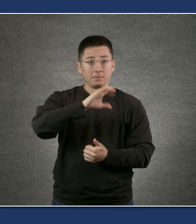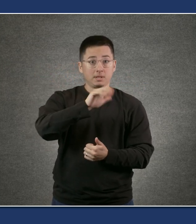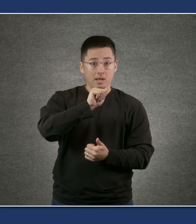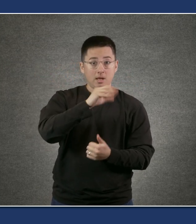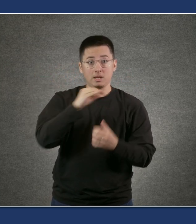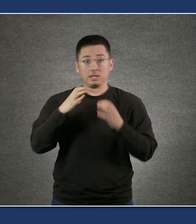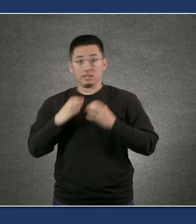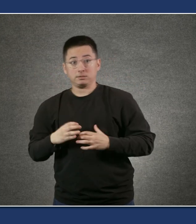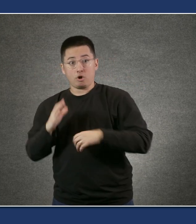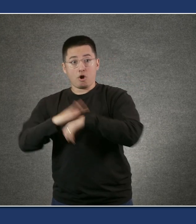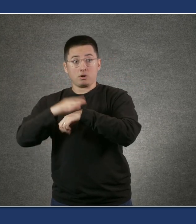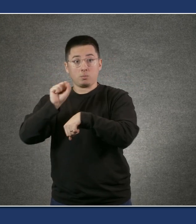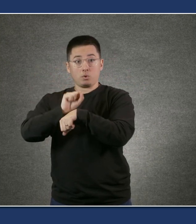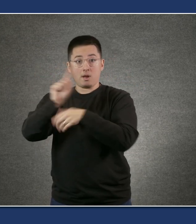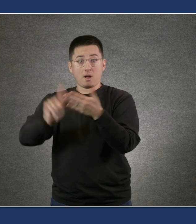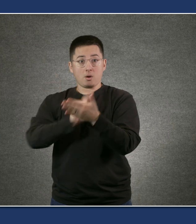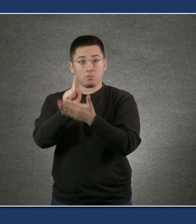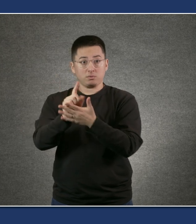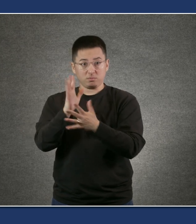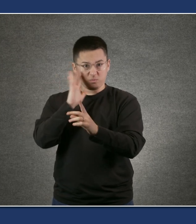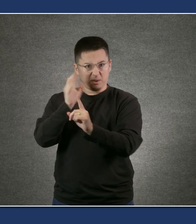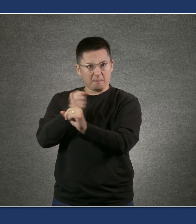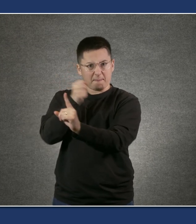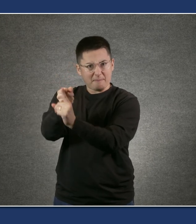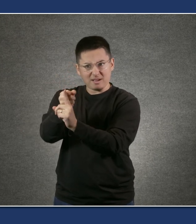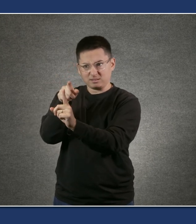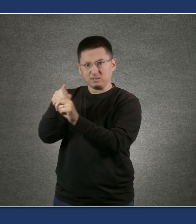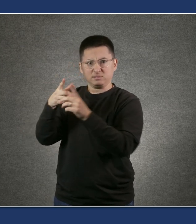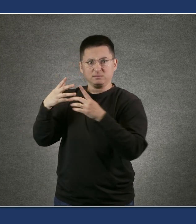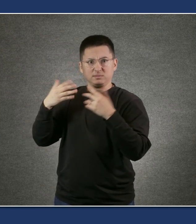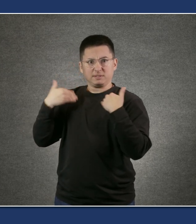involved, but the very viability of the agency.